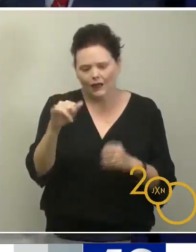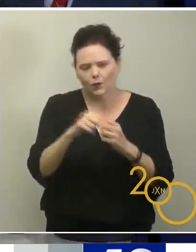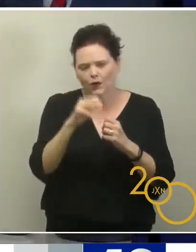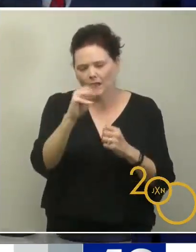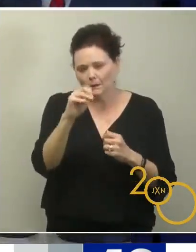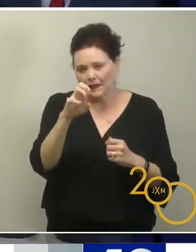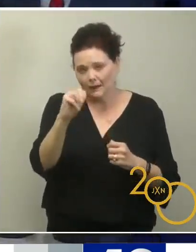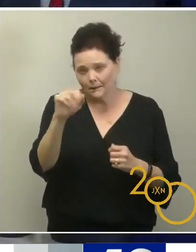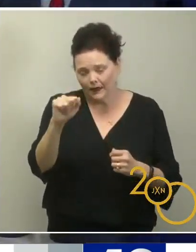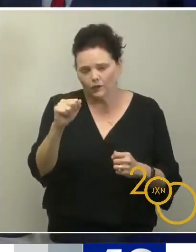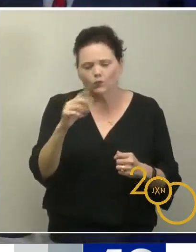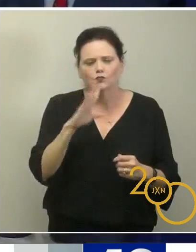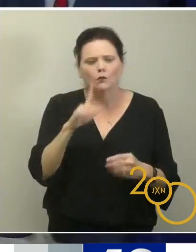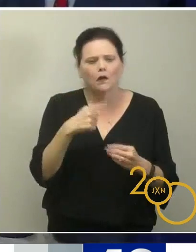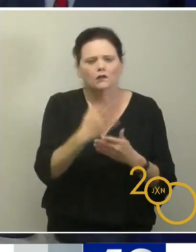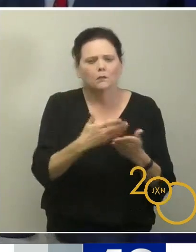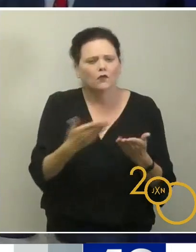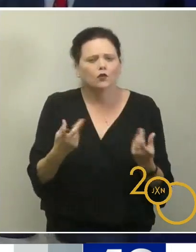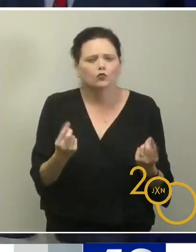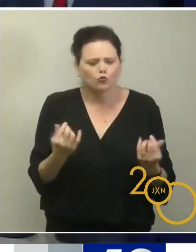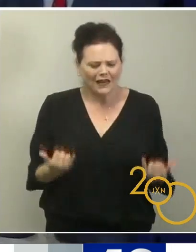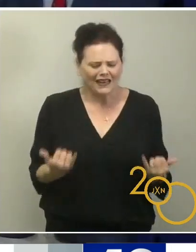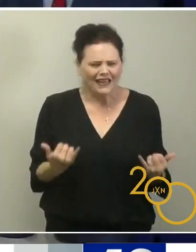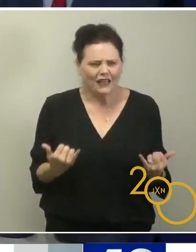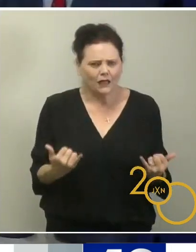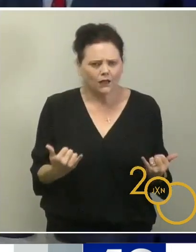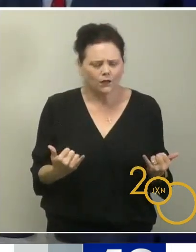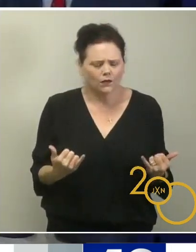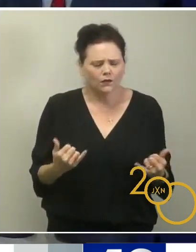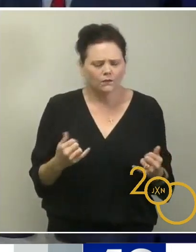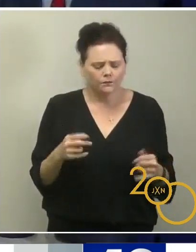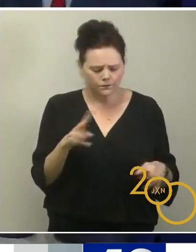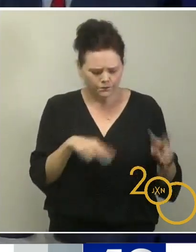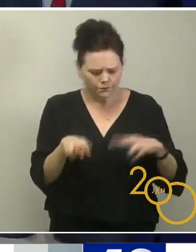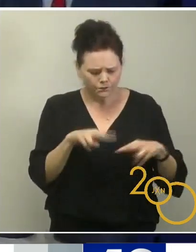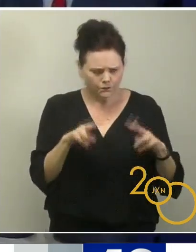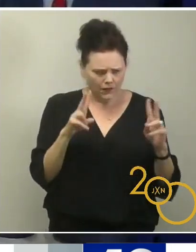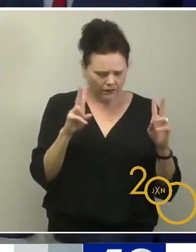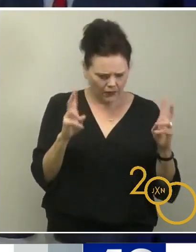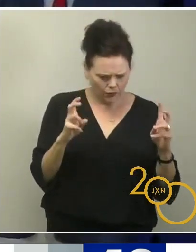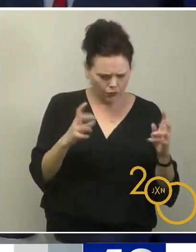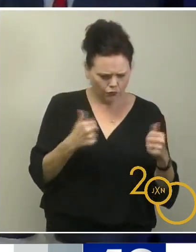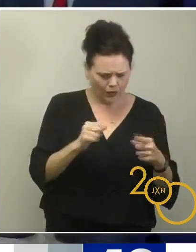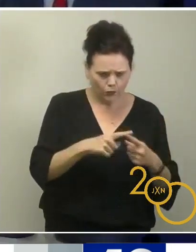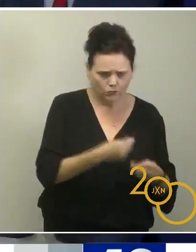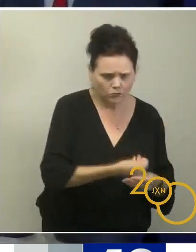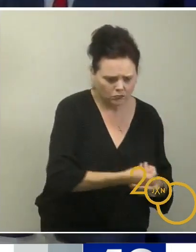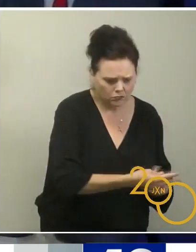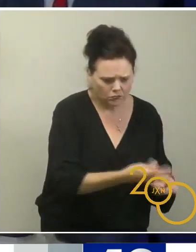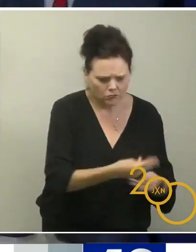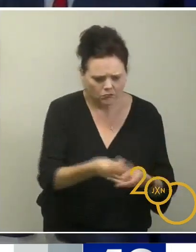ALTERNATE BACK OVER. GOOD EVENING I'M STEVE McCRANIE WITH MEMA. I WANT TALK ABOUT SOME OF THE